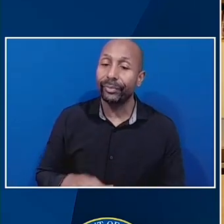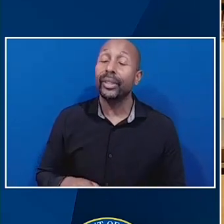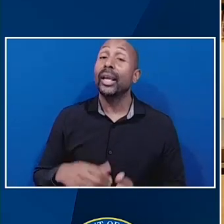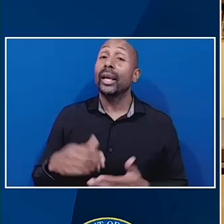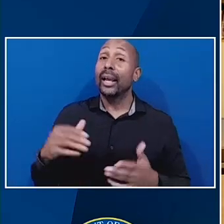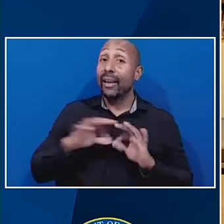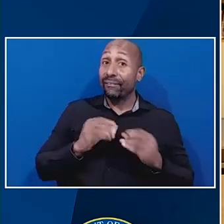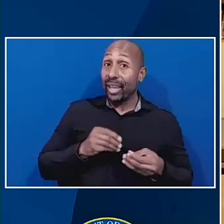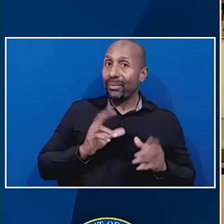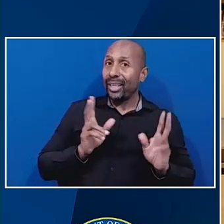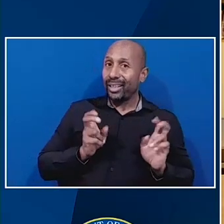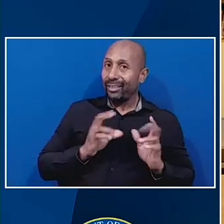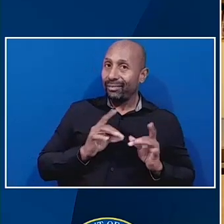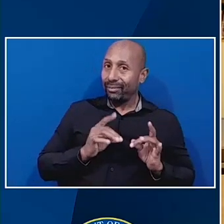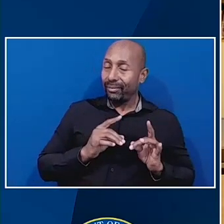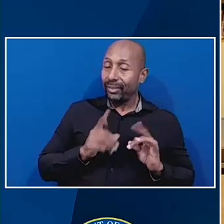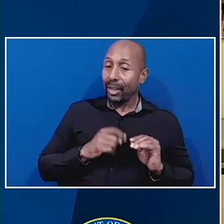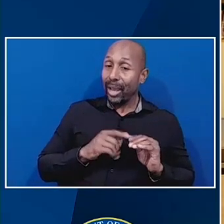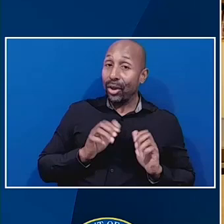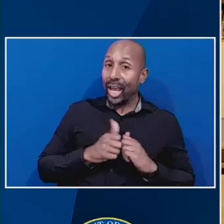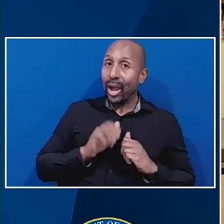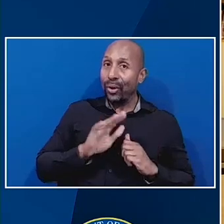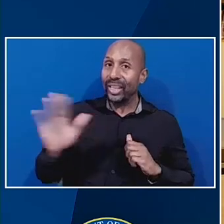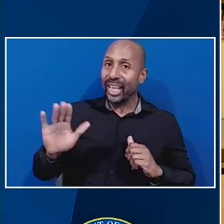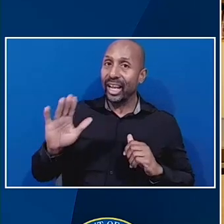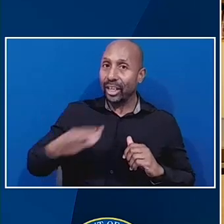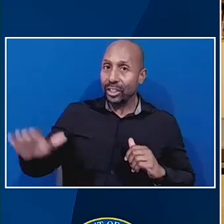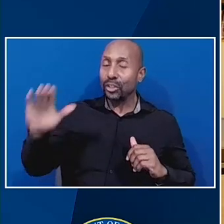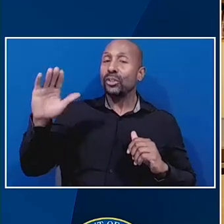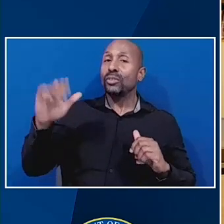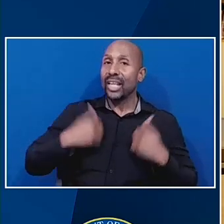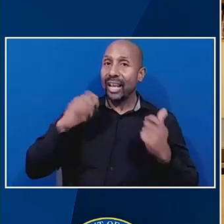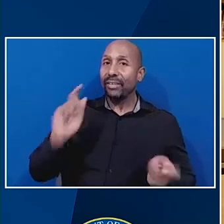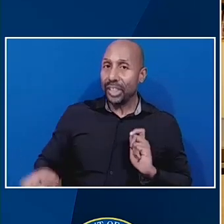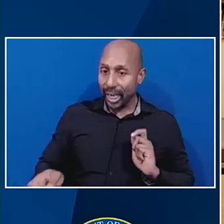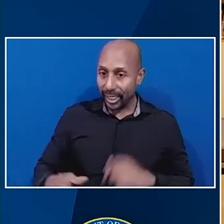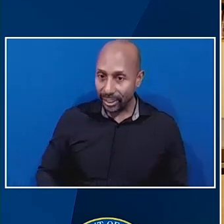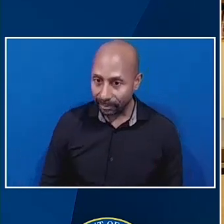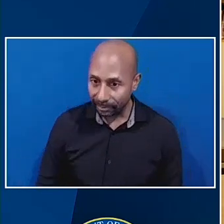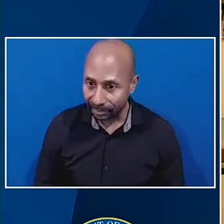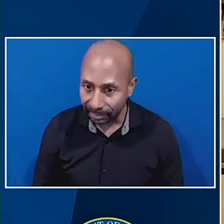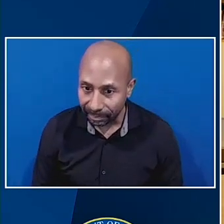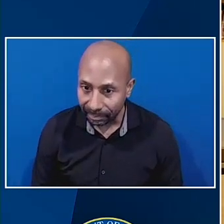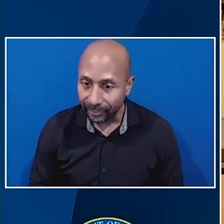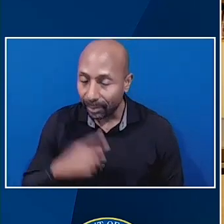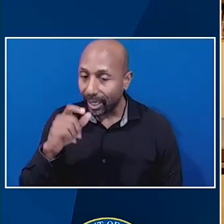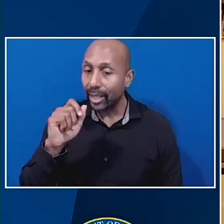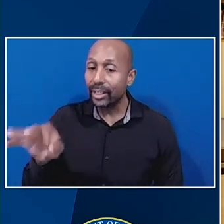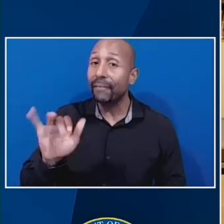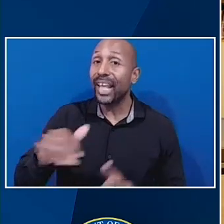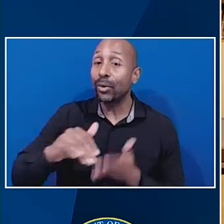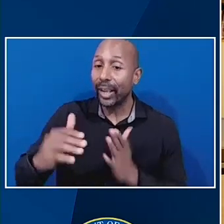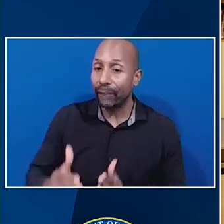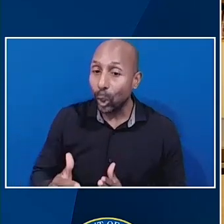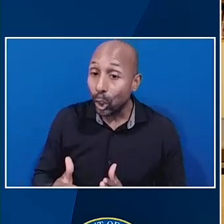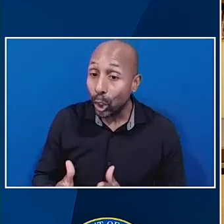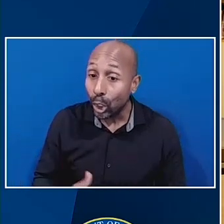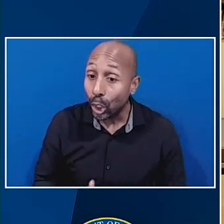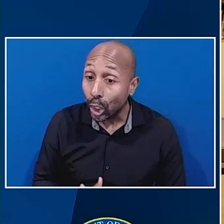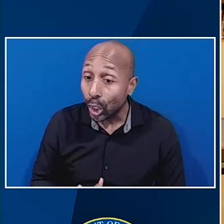of the P3 waiver and their names and all of the disadvantaged students that the Office of Pre-College programs works with,